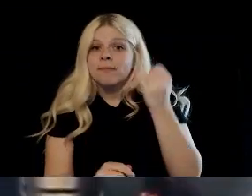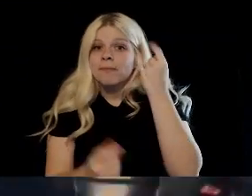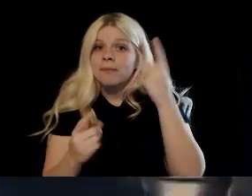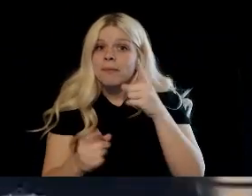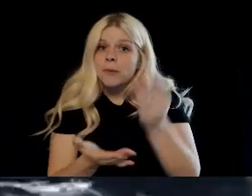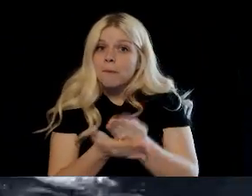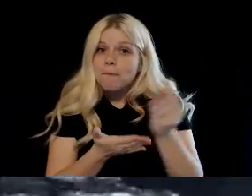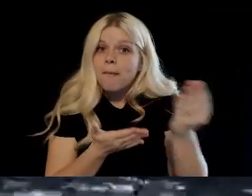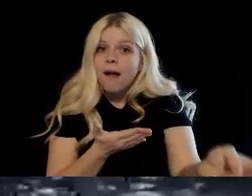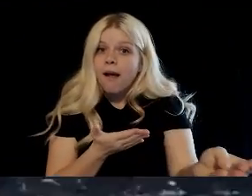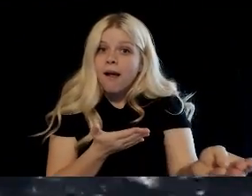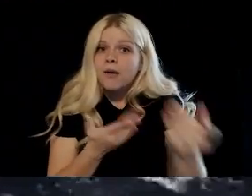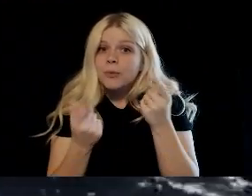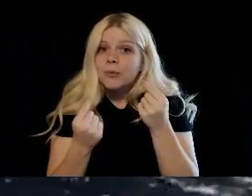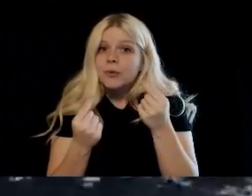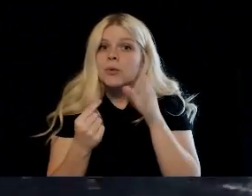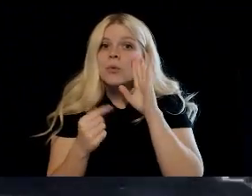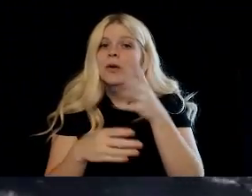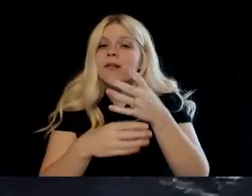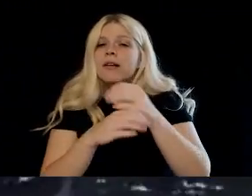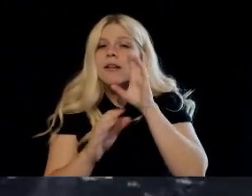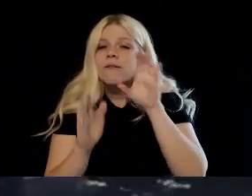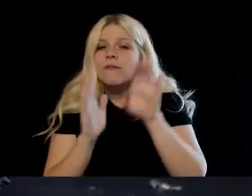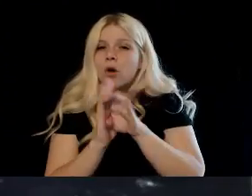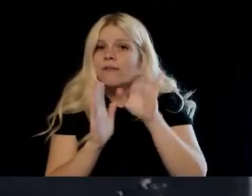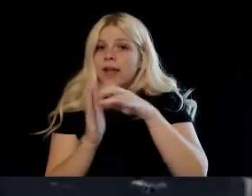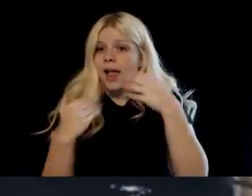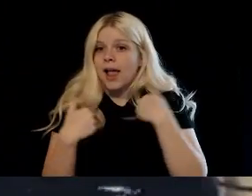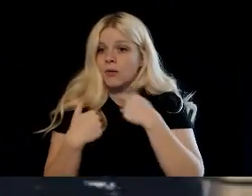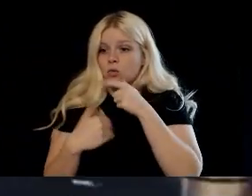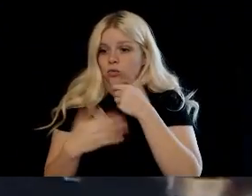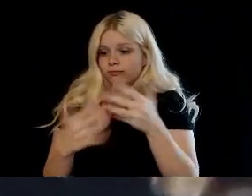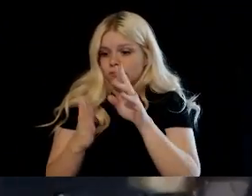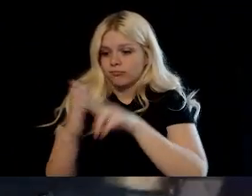the animal who painted it, and so you'll know who the animal was. You'll get a